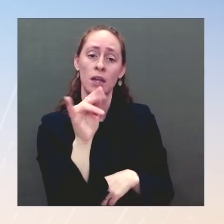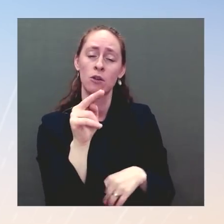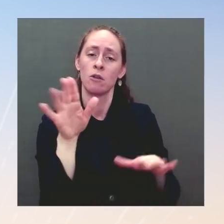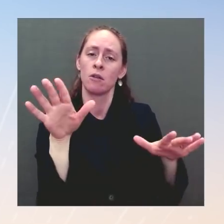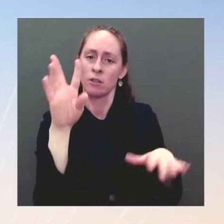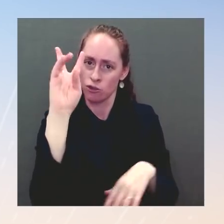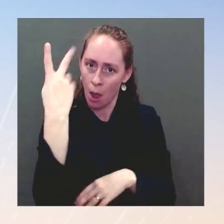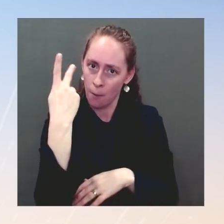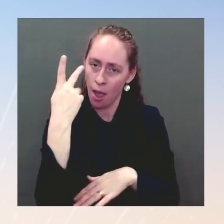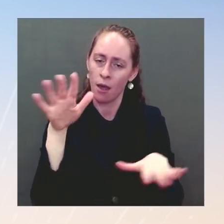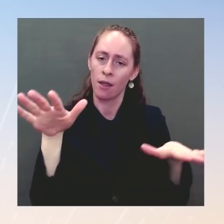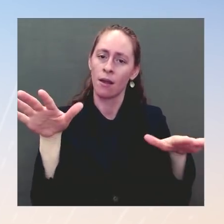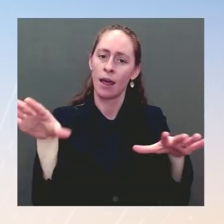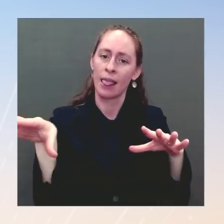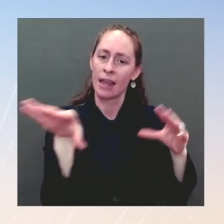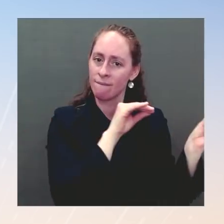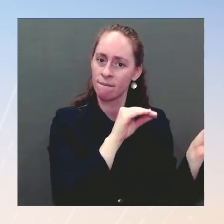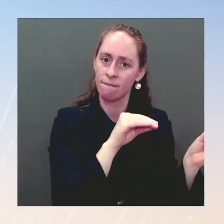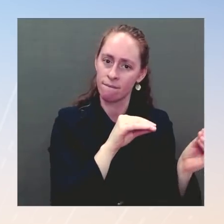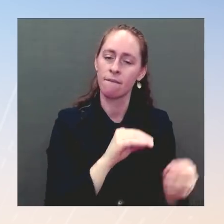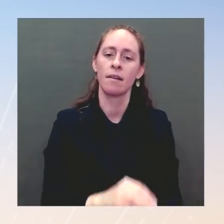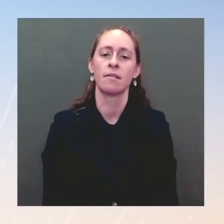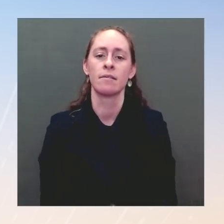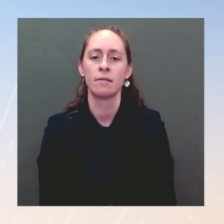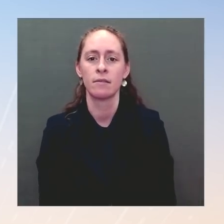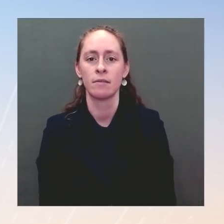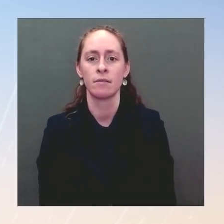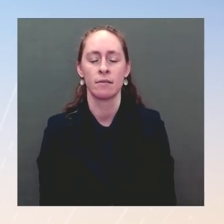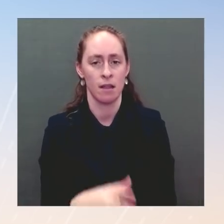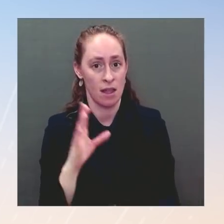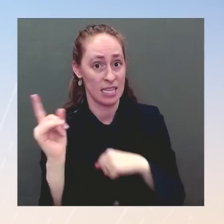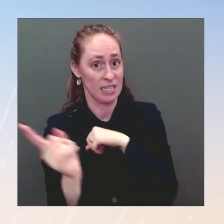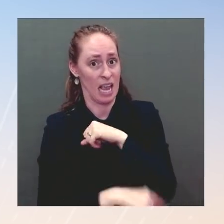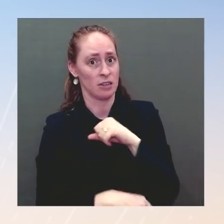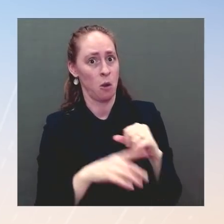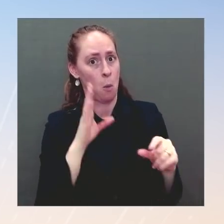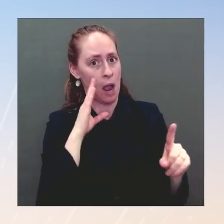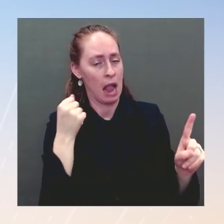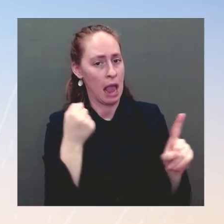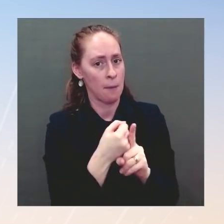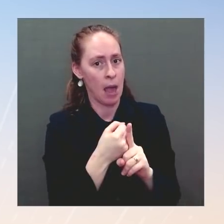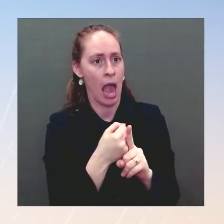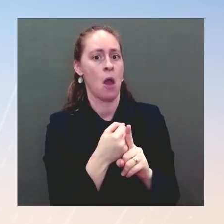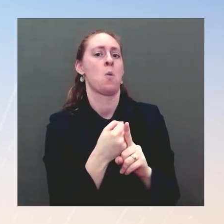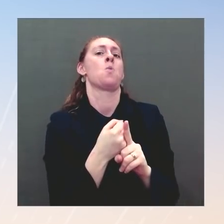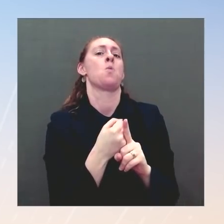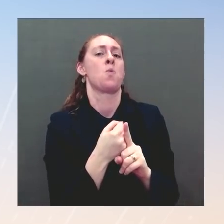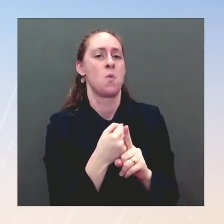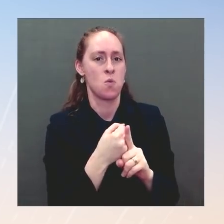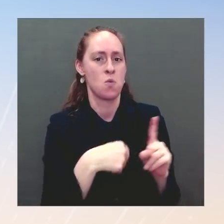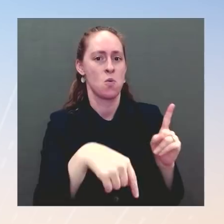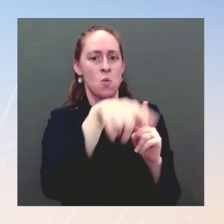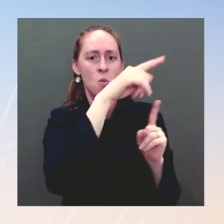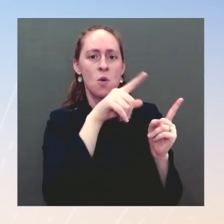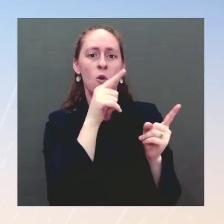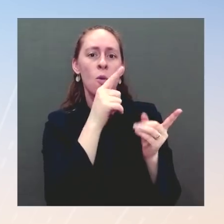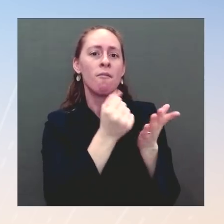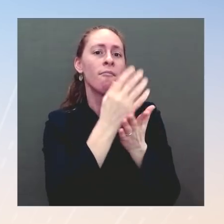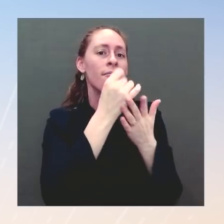on the Russian people, on the people who surround him -- they are meant to have a deterrent impact; that he will feel the weight of being a pariah